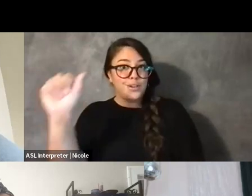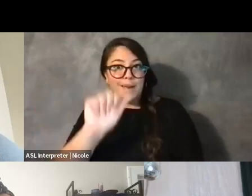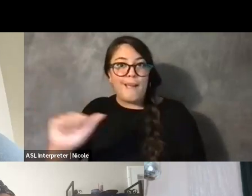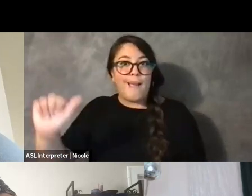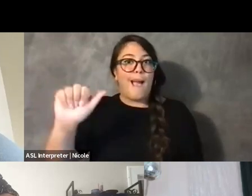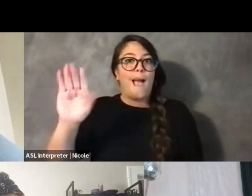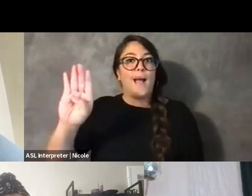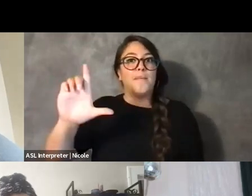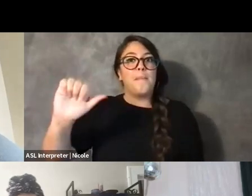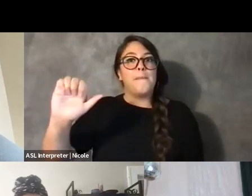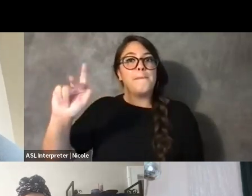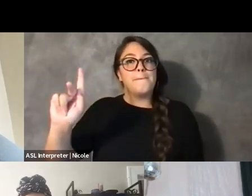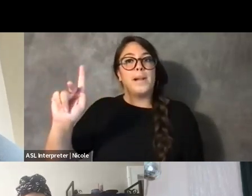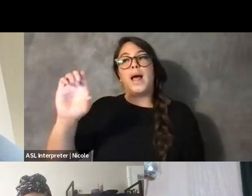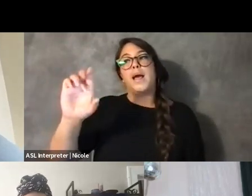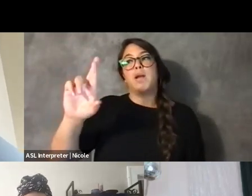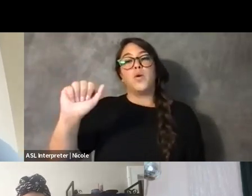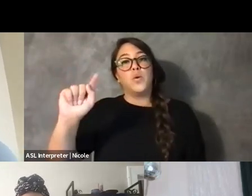Blackcreativehealing.com is the website.